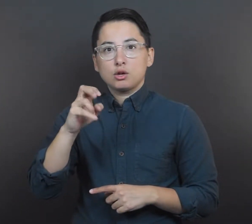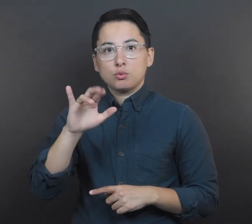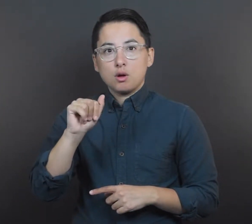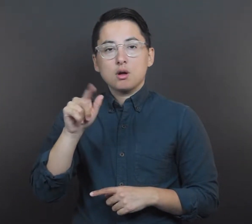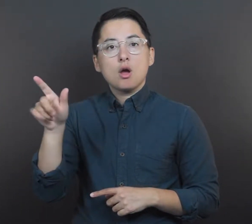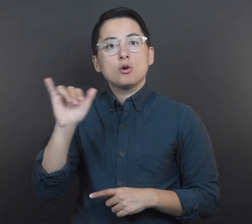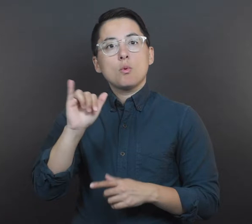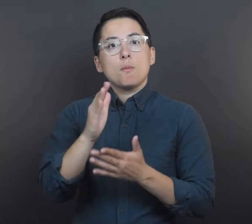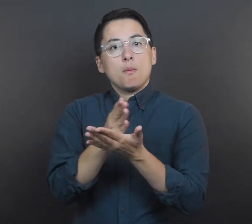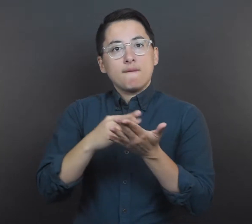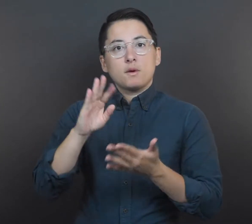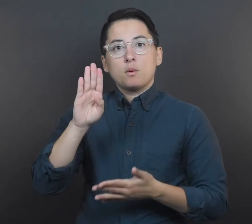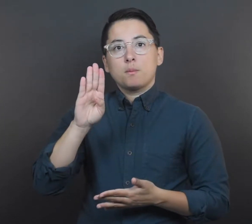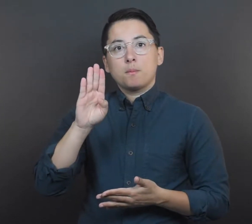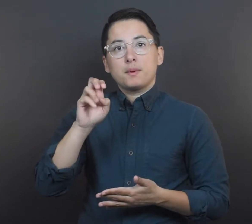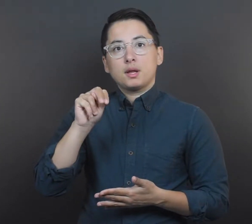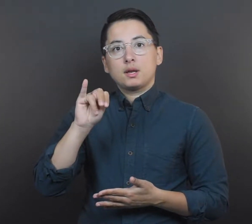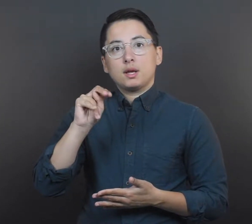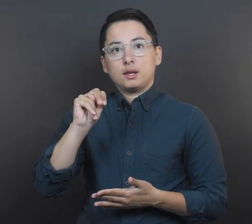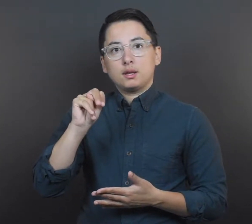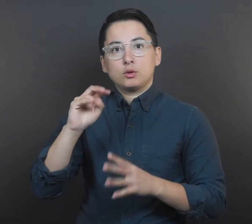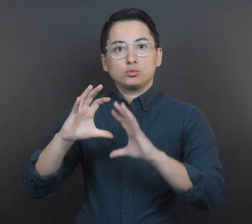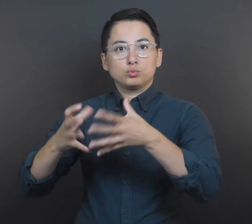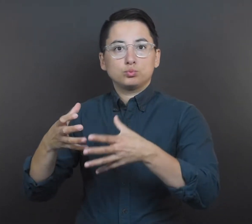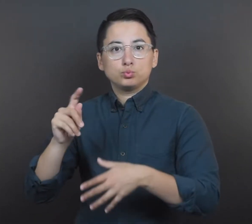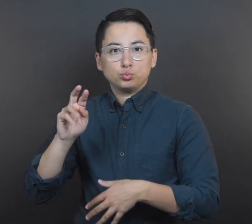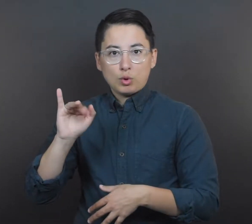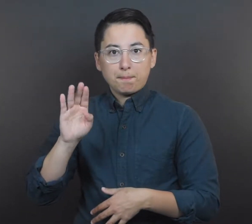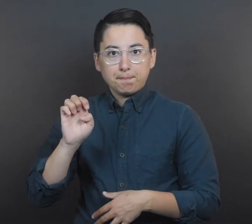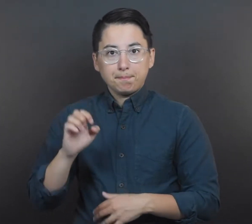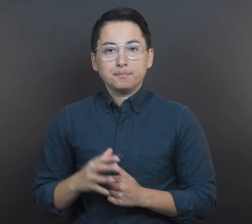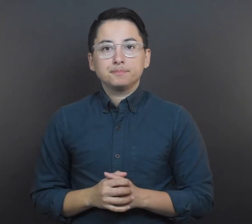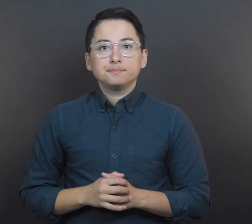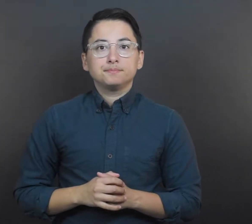and is part of the Benin tribe.